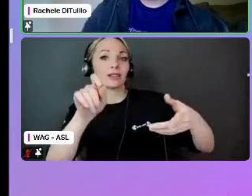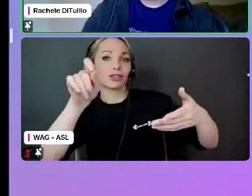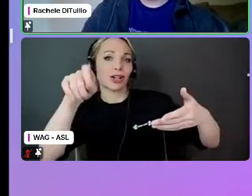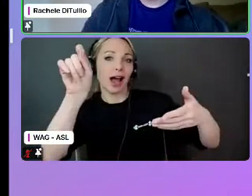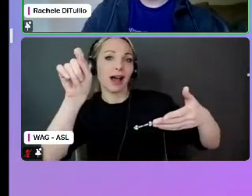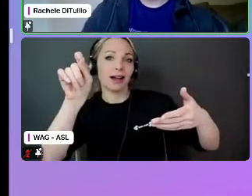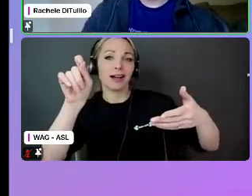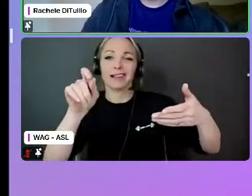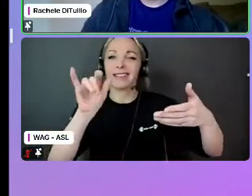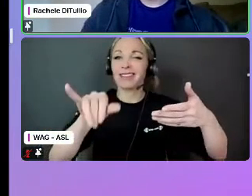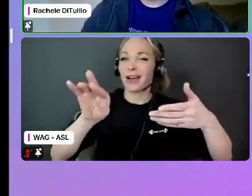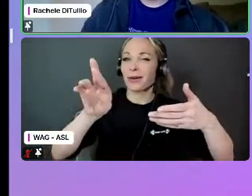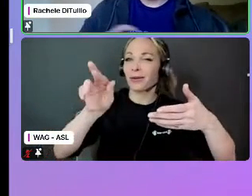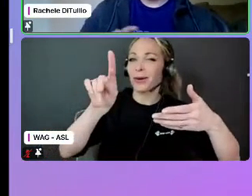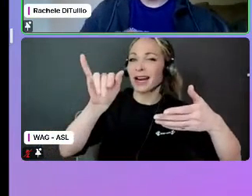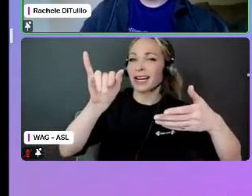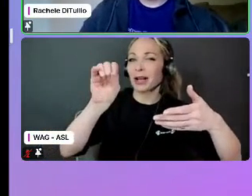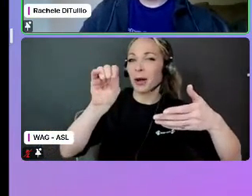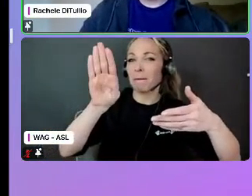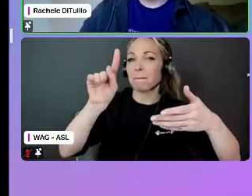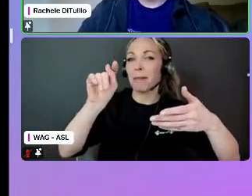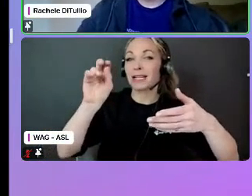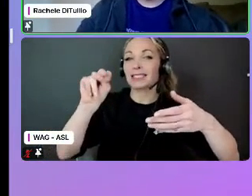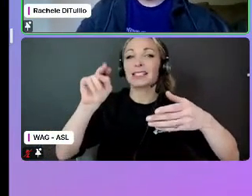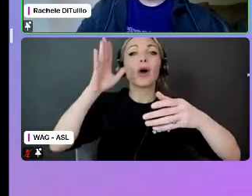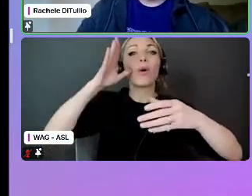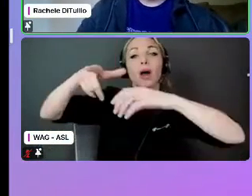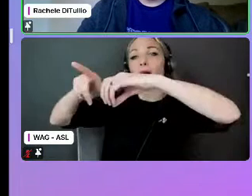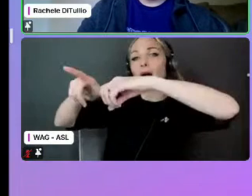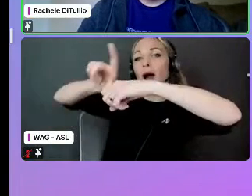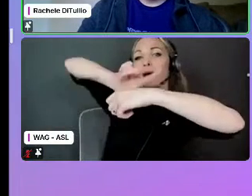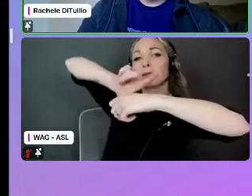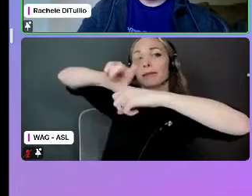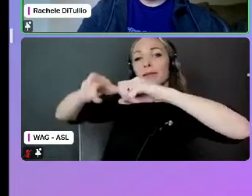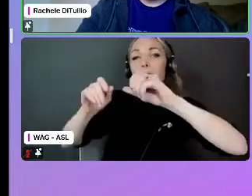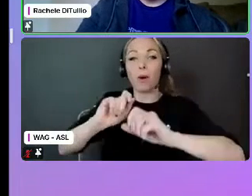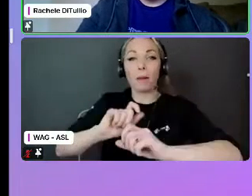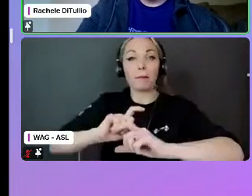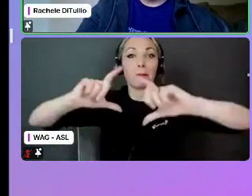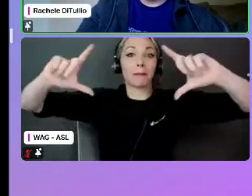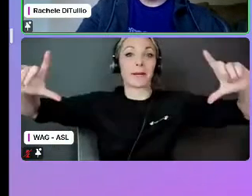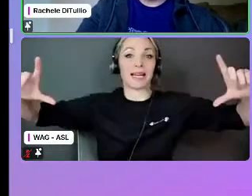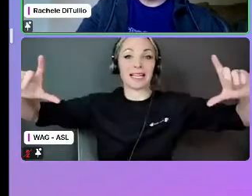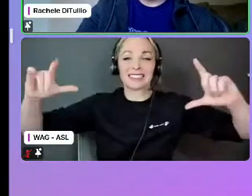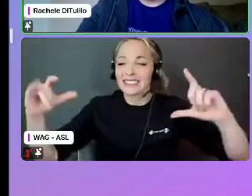them to click on the label to actually select a checkbox or a radio button. It gives them